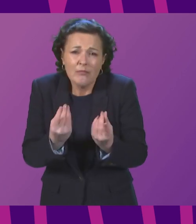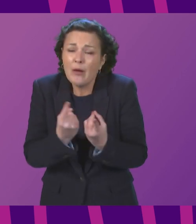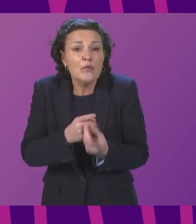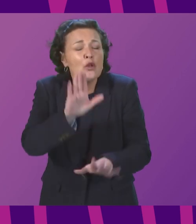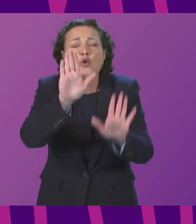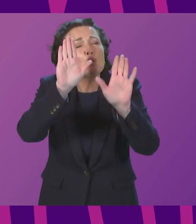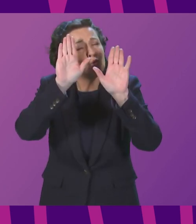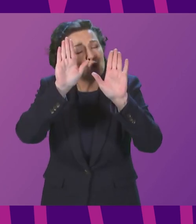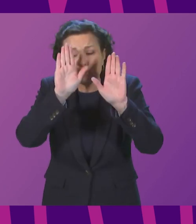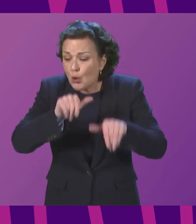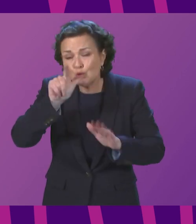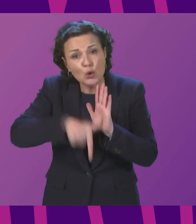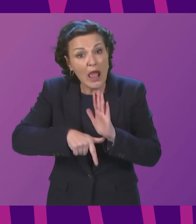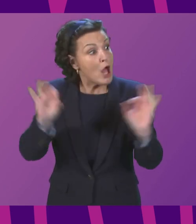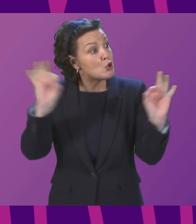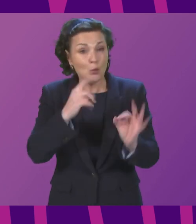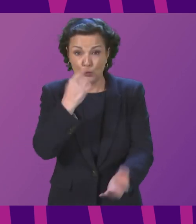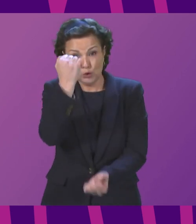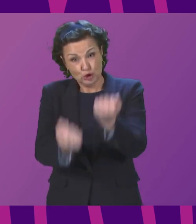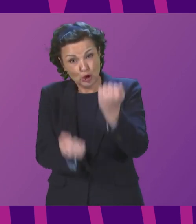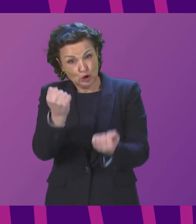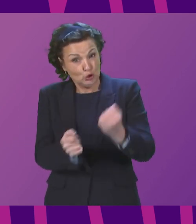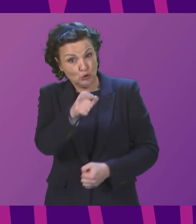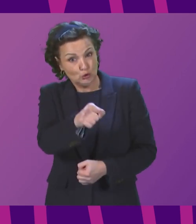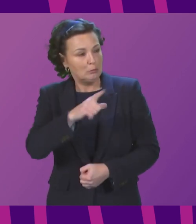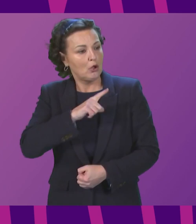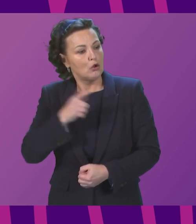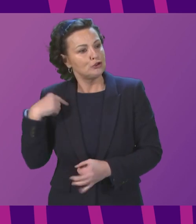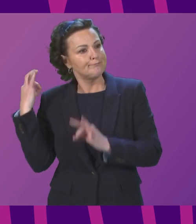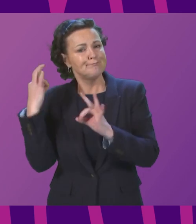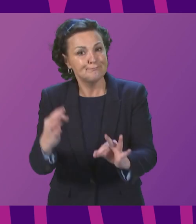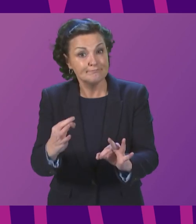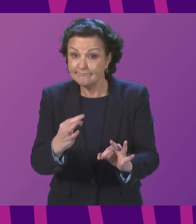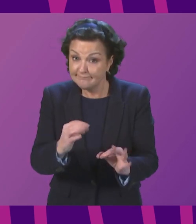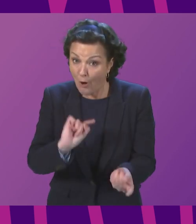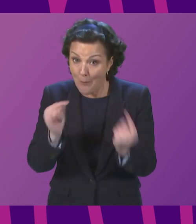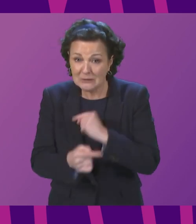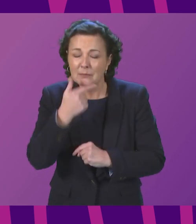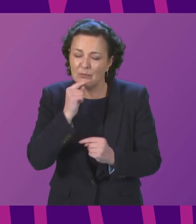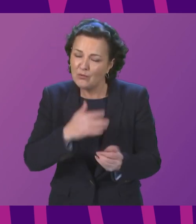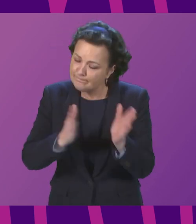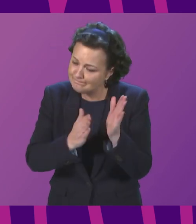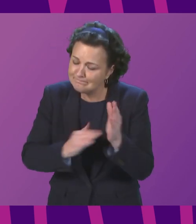not having done it before now; on the contrary, you will be welcomed with open arms.